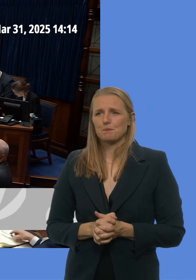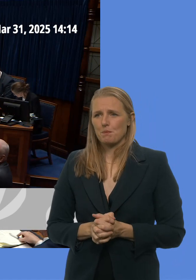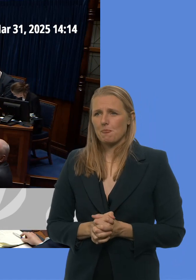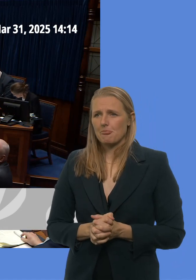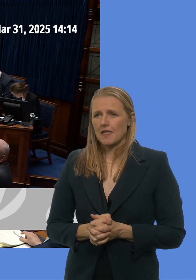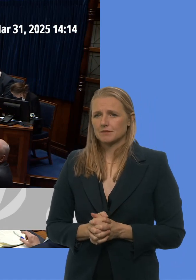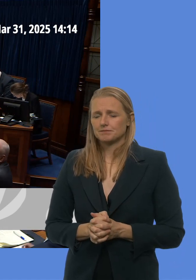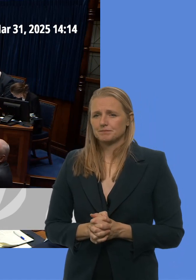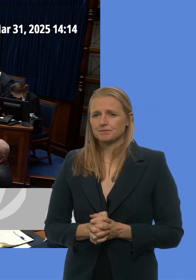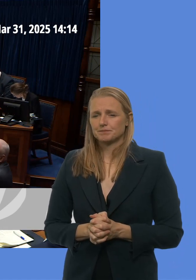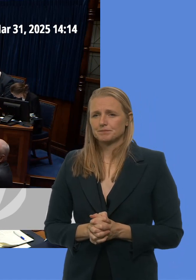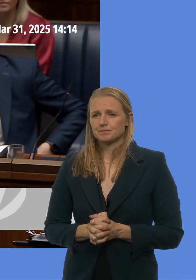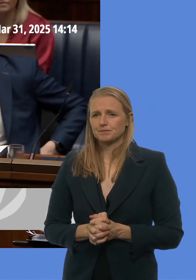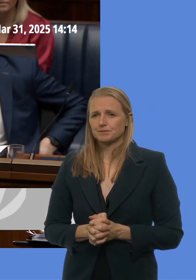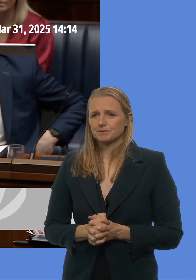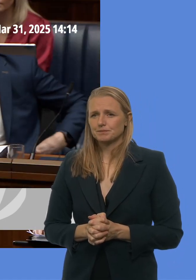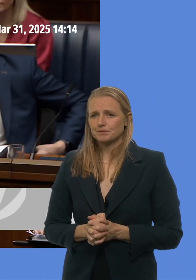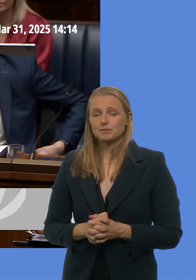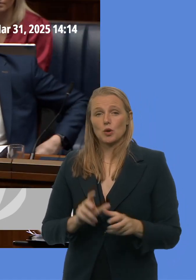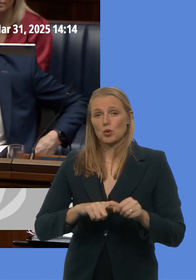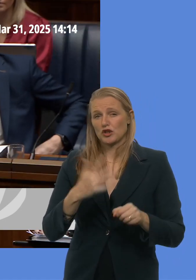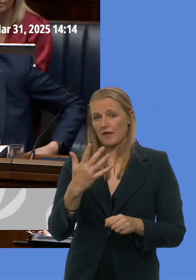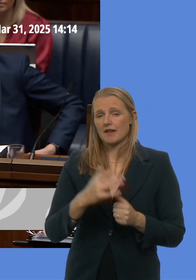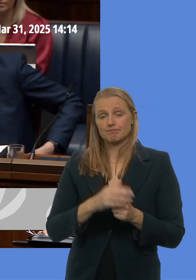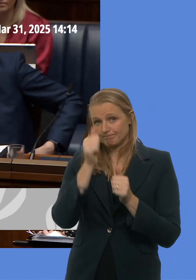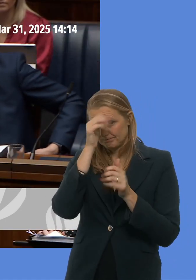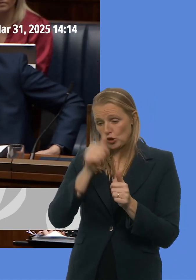Thank you, Mr Speaker. With your permission, Junior Minister Cameron will answer this question.